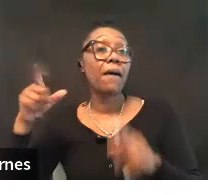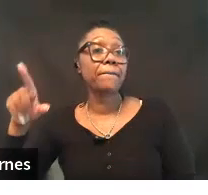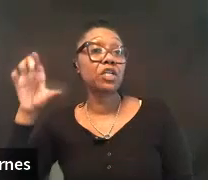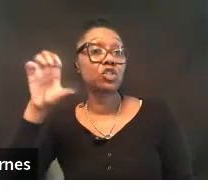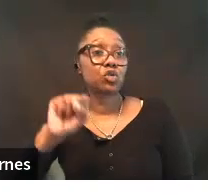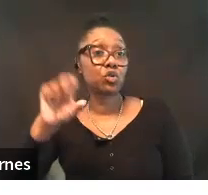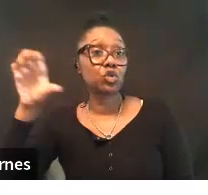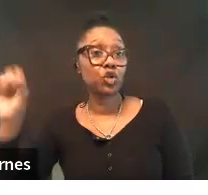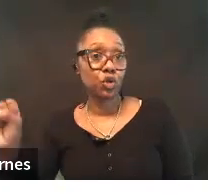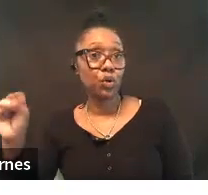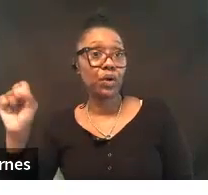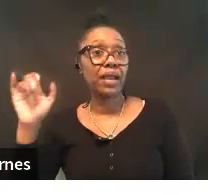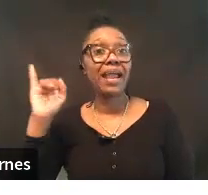And the request. Oh, the determination is it should be made in writing in order to appeal.